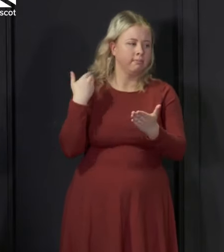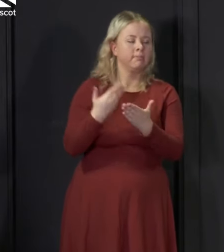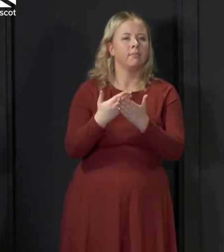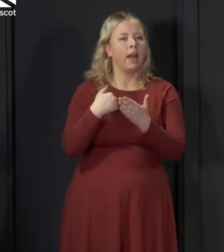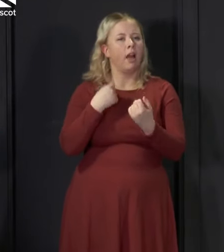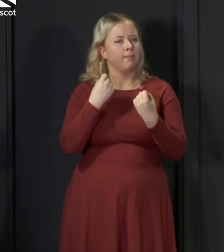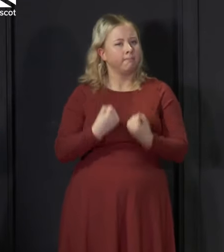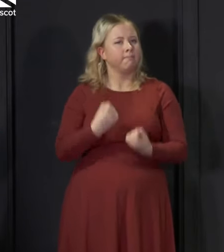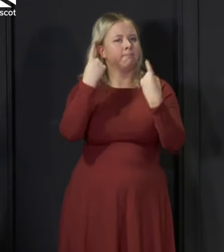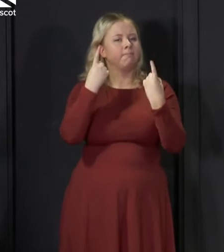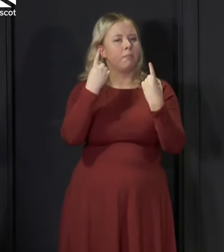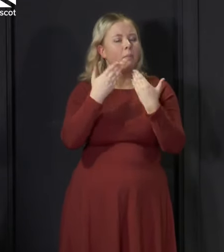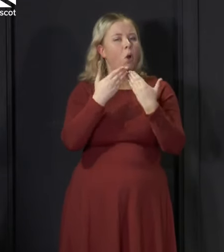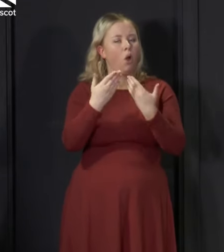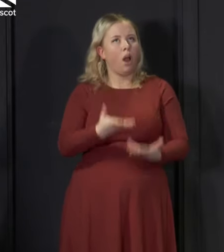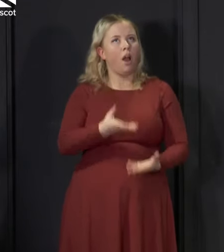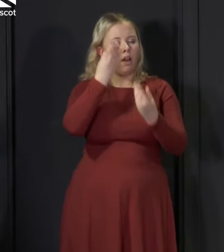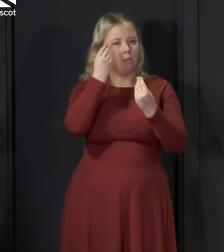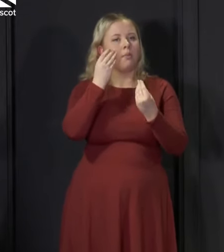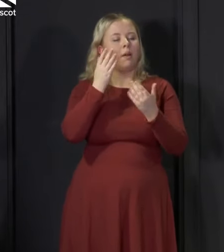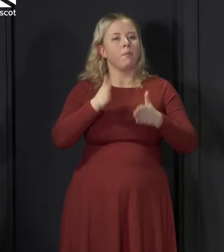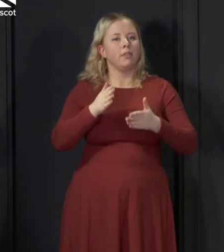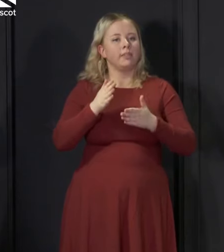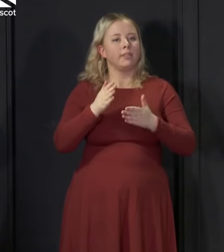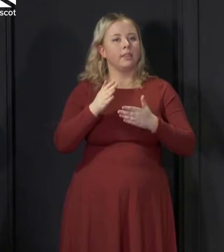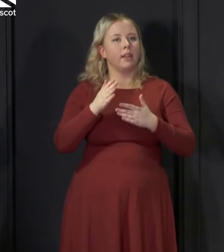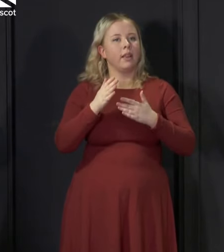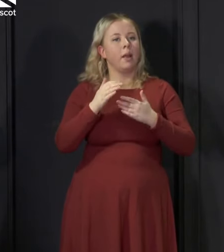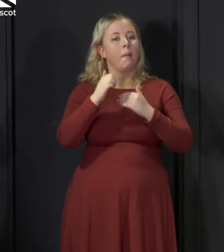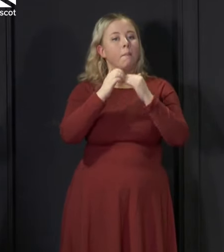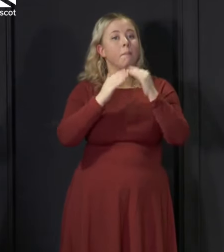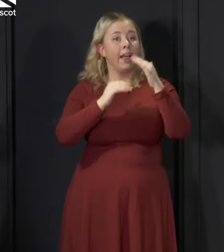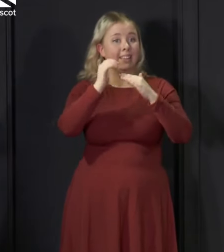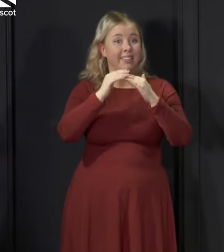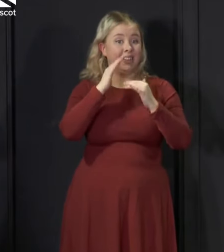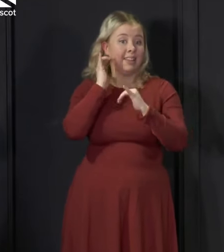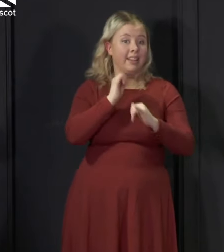much more detail. We need to build the trust, trace, capacity on the basis of people, first